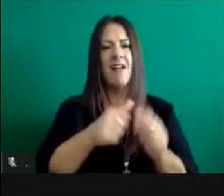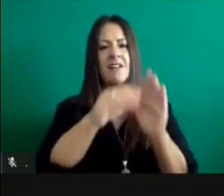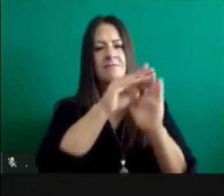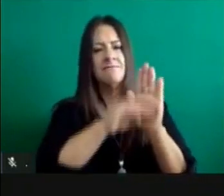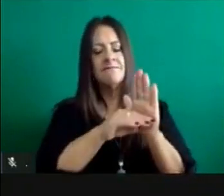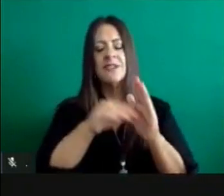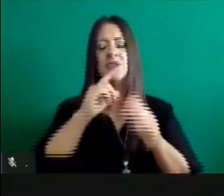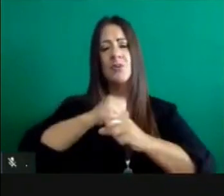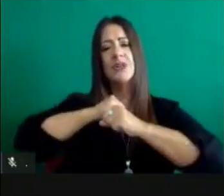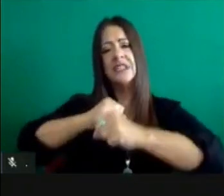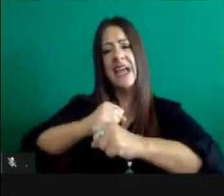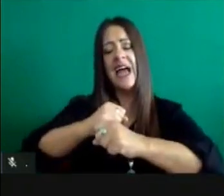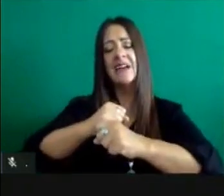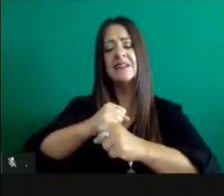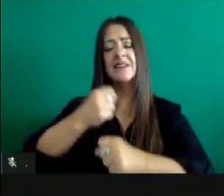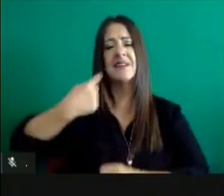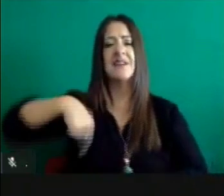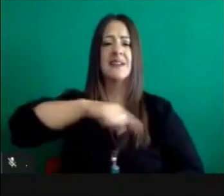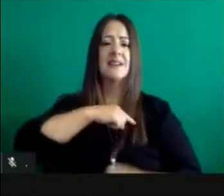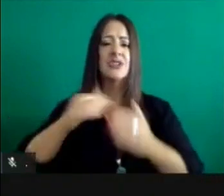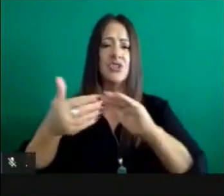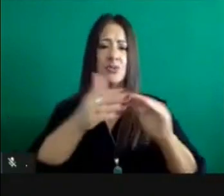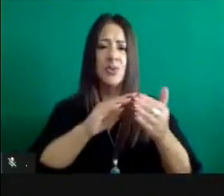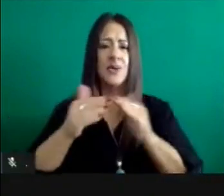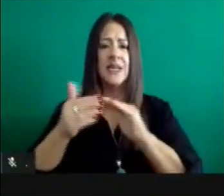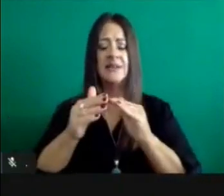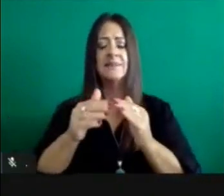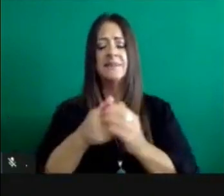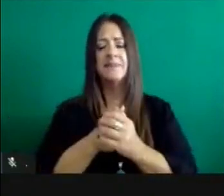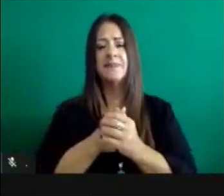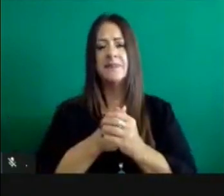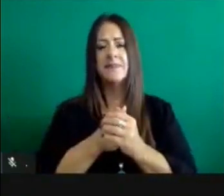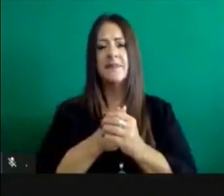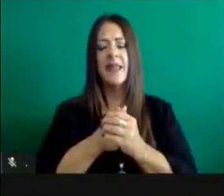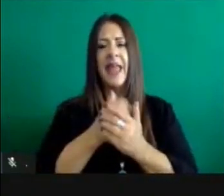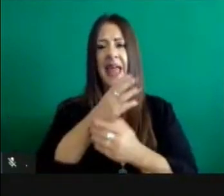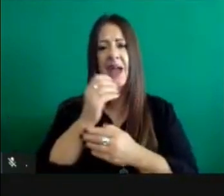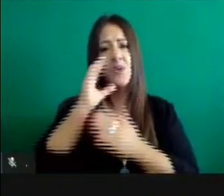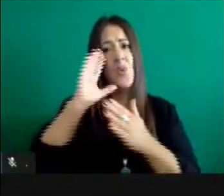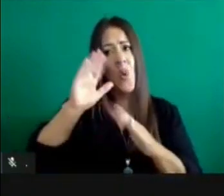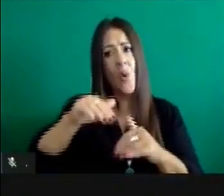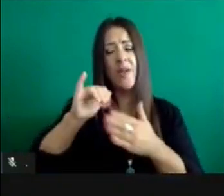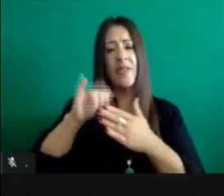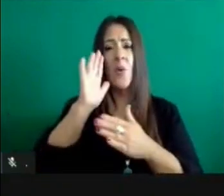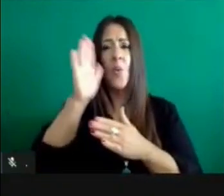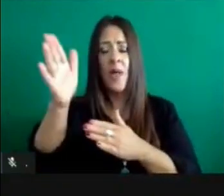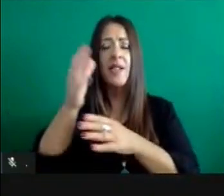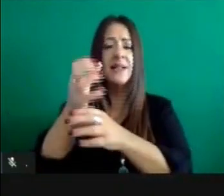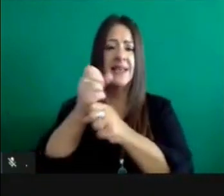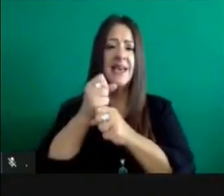AND SO I MADE THE DECISIONS OF THE DAY, MAKING THESE ACTIONS MORE IMPORTANT, AS WE SEE THE GLARE FROM THE LIGHT AT THE END